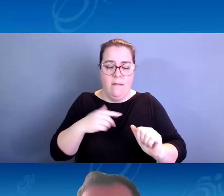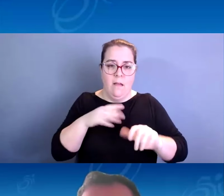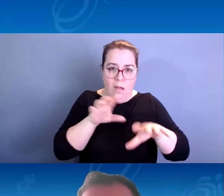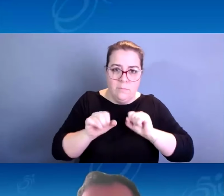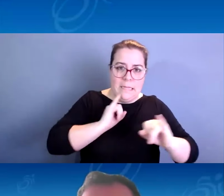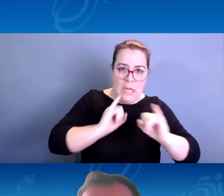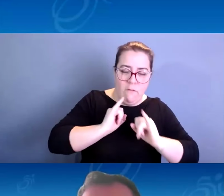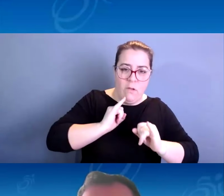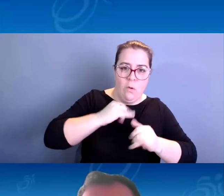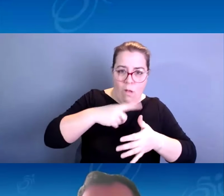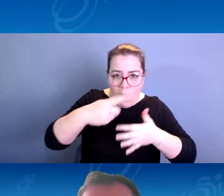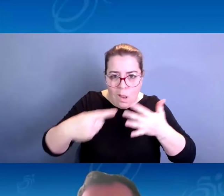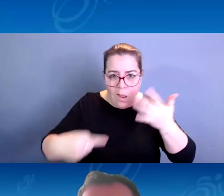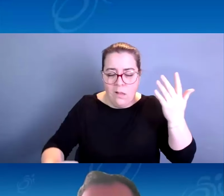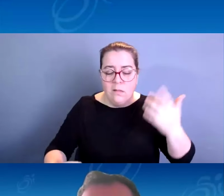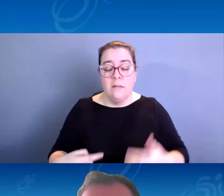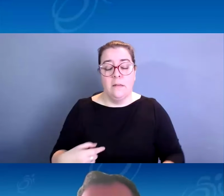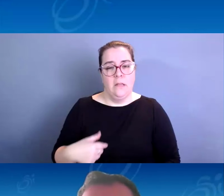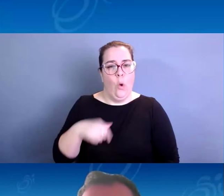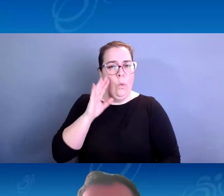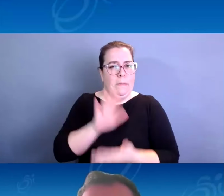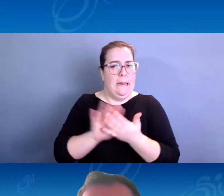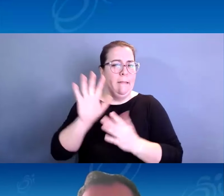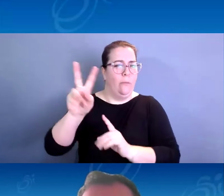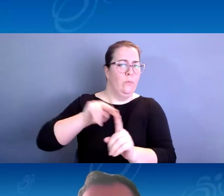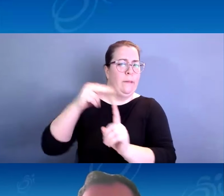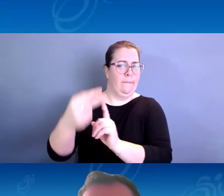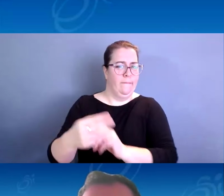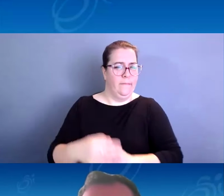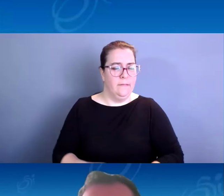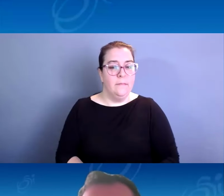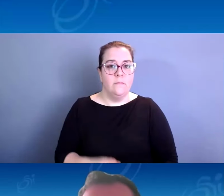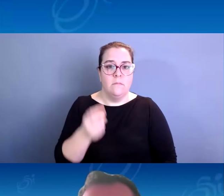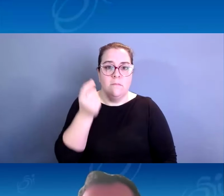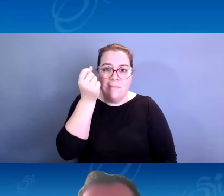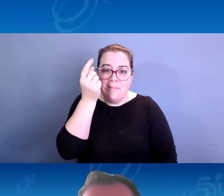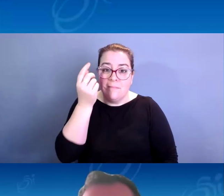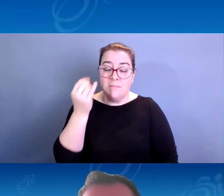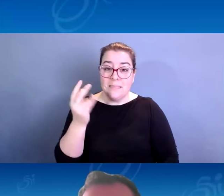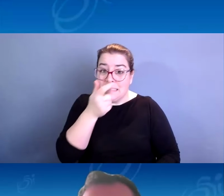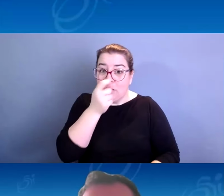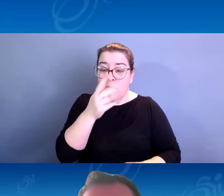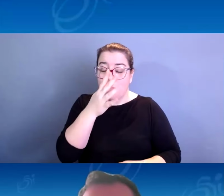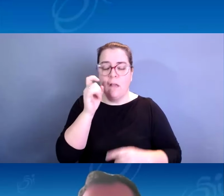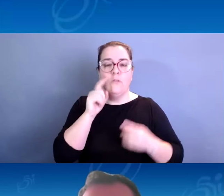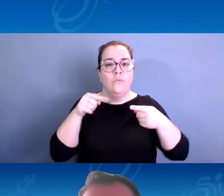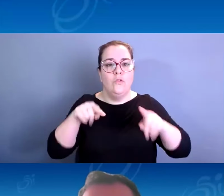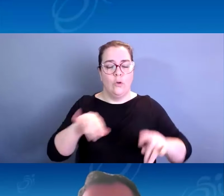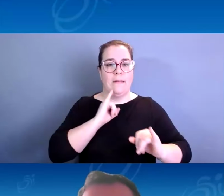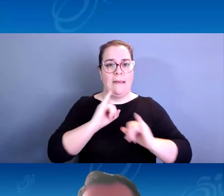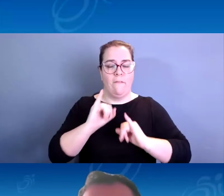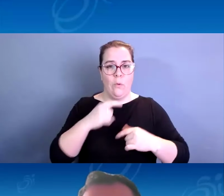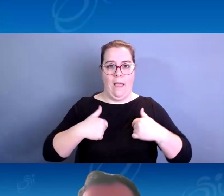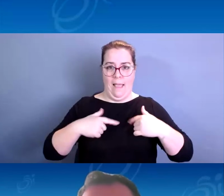but it's almost like the weaknesses that you have, you have to find a way to make it a strength to create your own unique